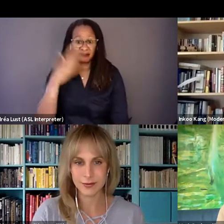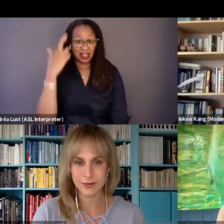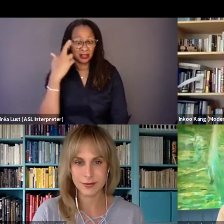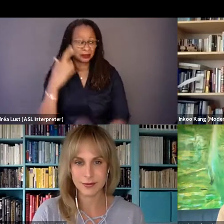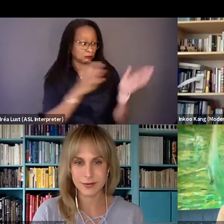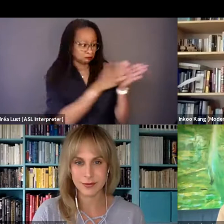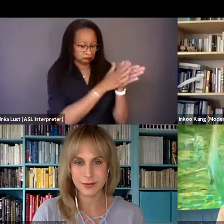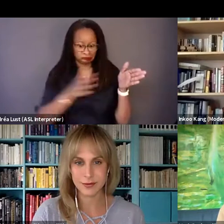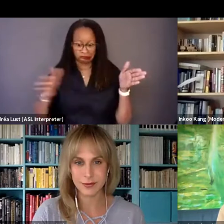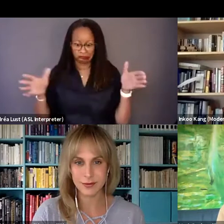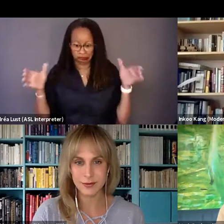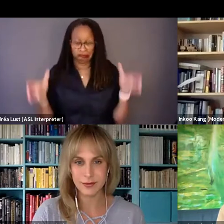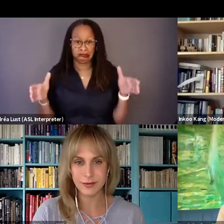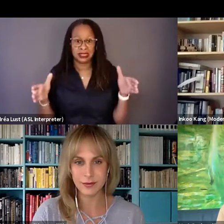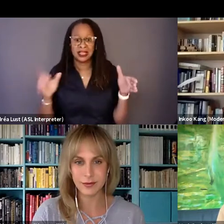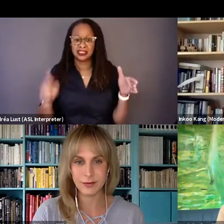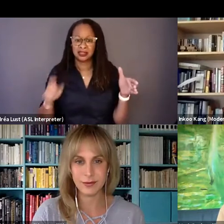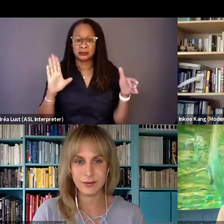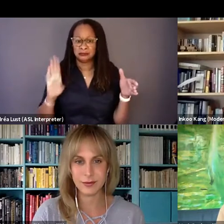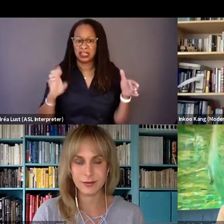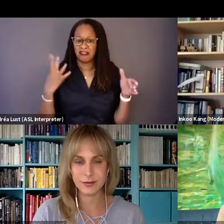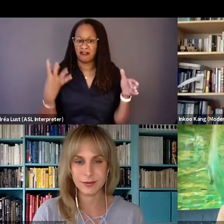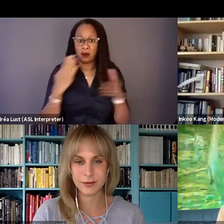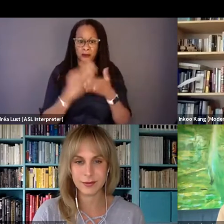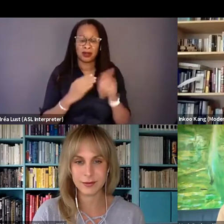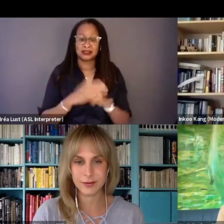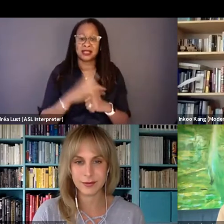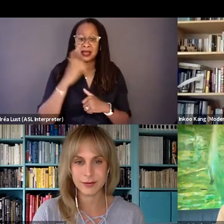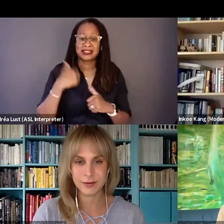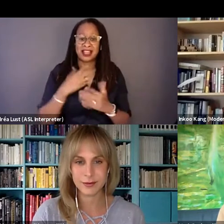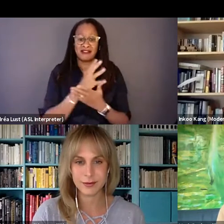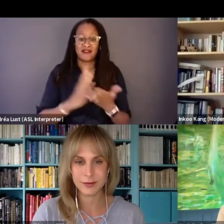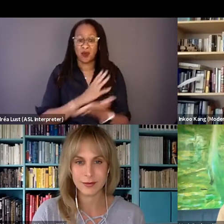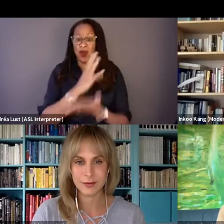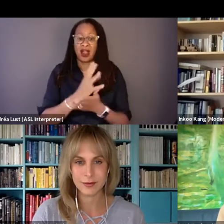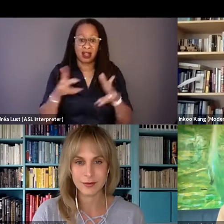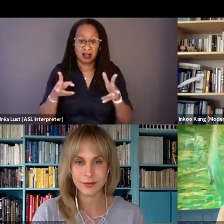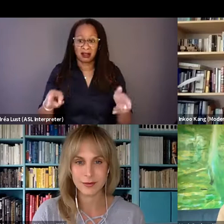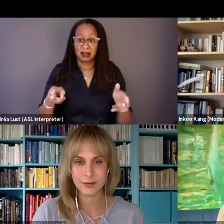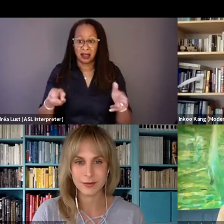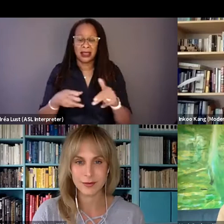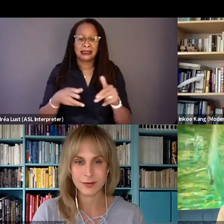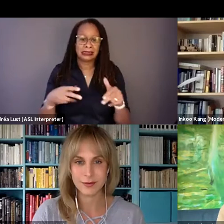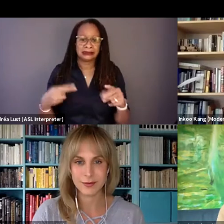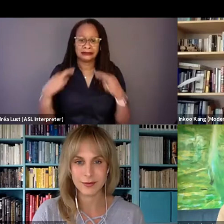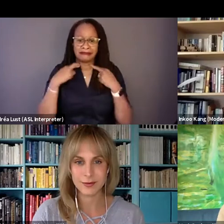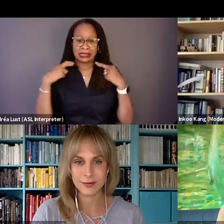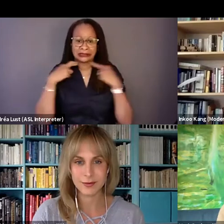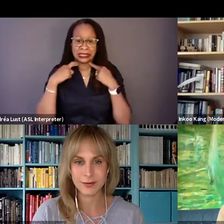that it was supposed to be four parts, 'cause I had like a four-hour cut of Frankenstein kind of cut put together